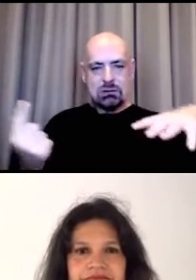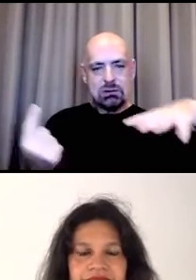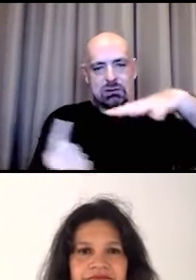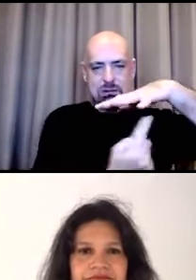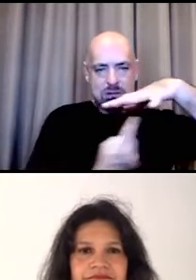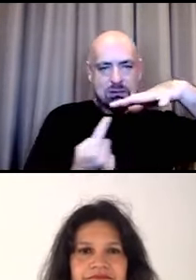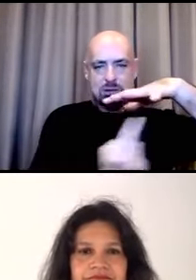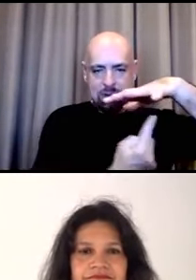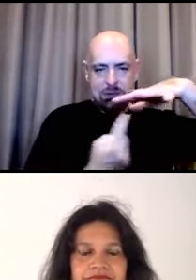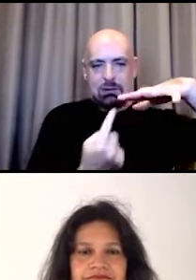She's not here.